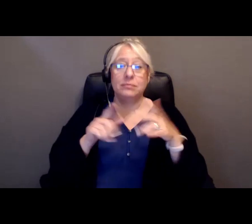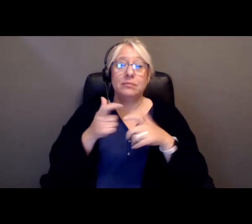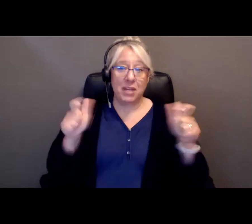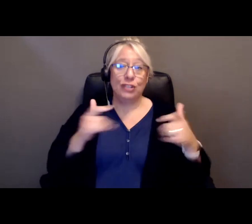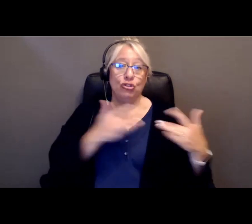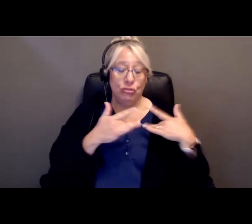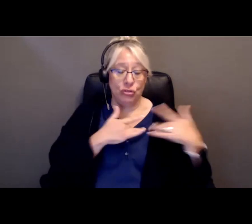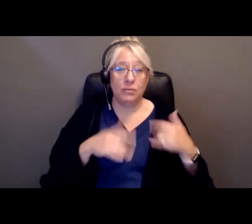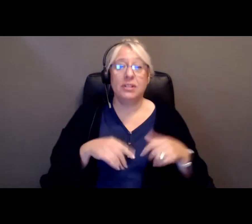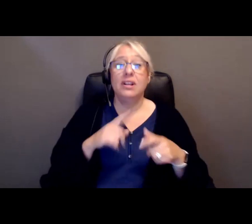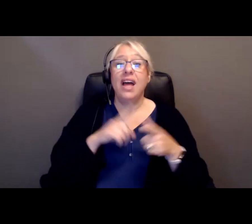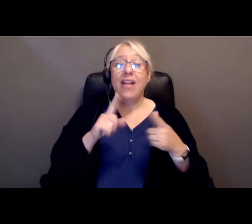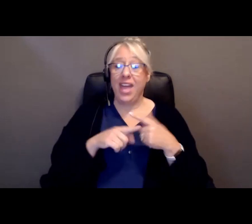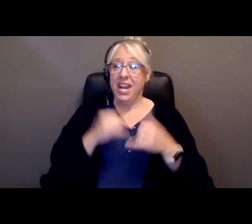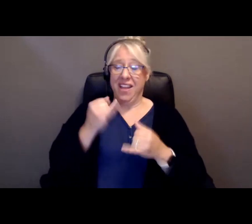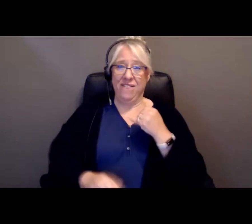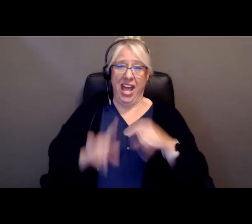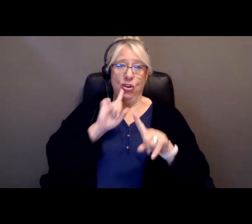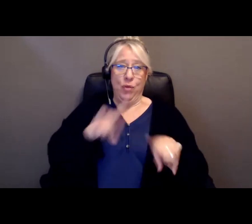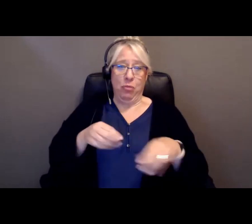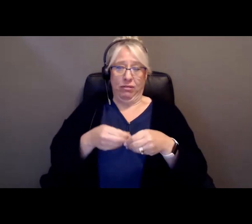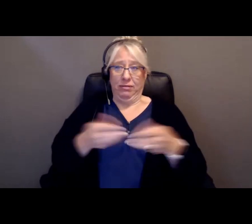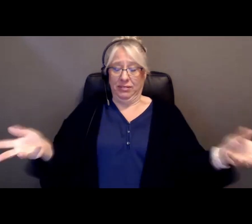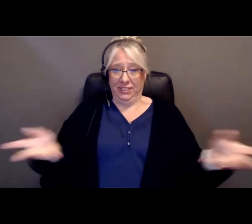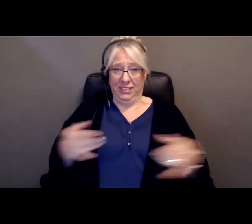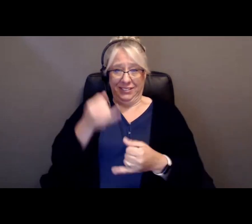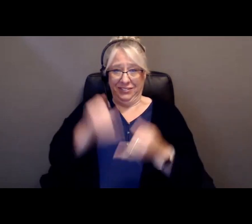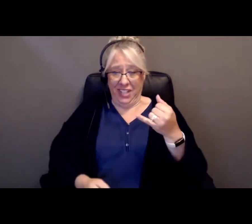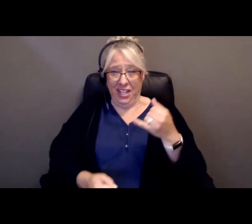But when it came out, when the final report came out, they had -- income and employment